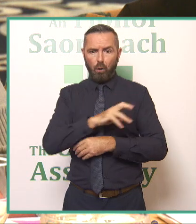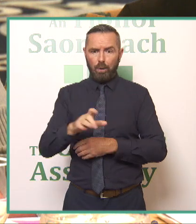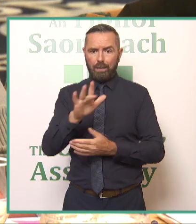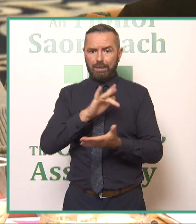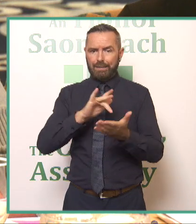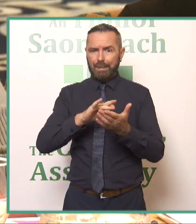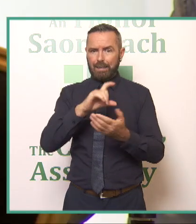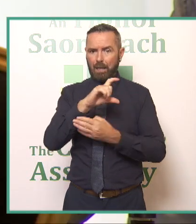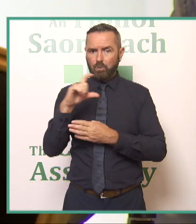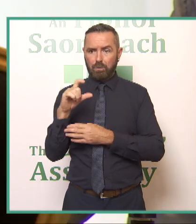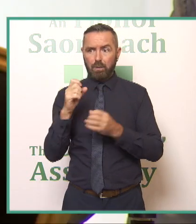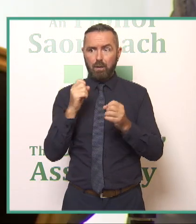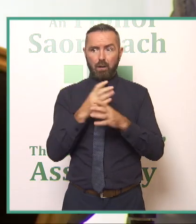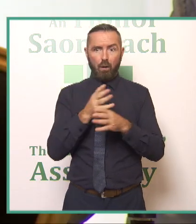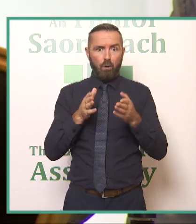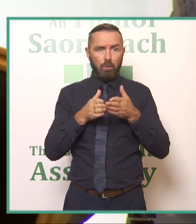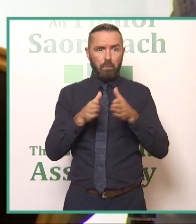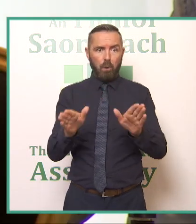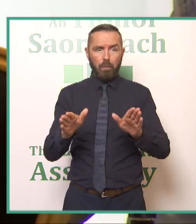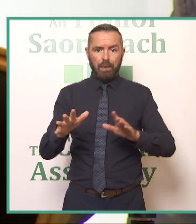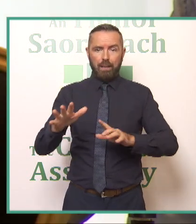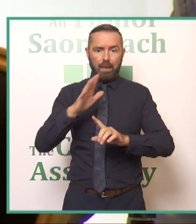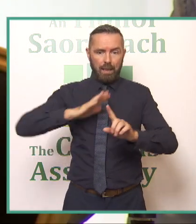so all public land is owned by the people and we should always remember that